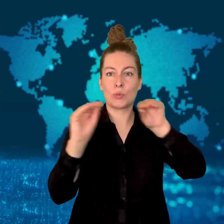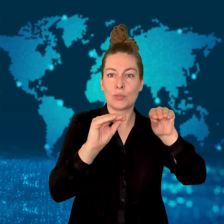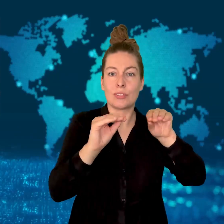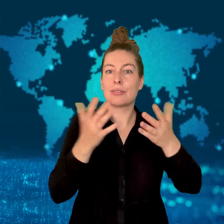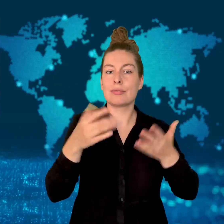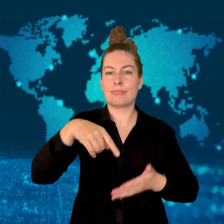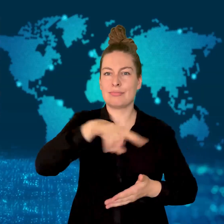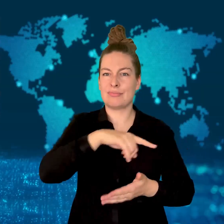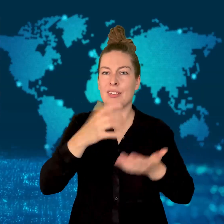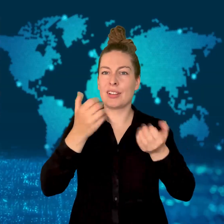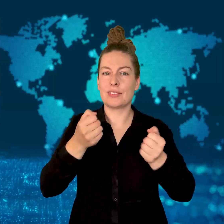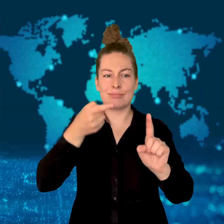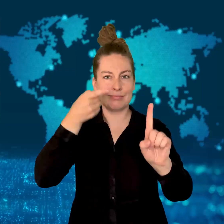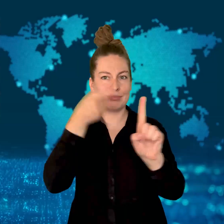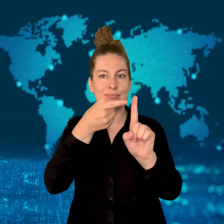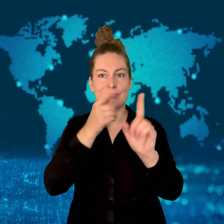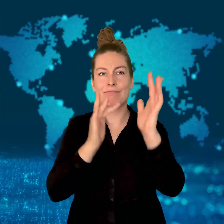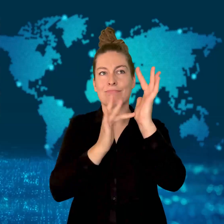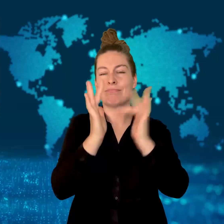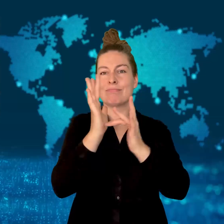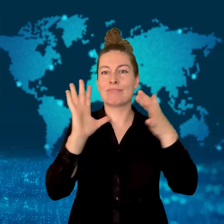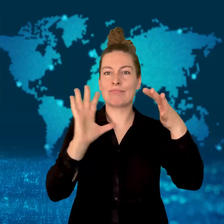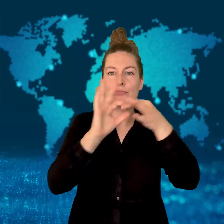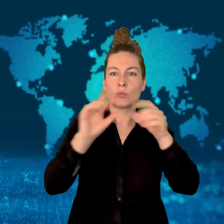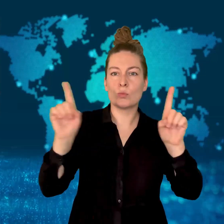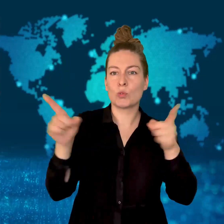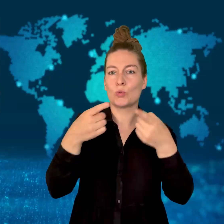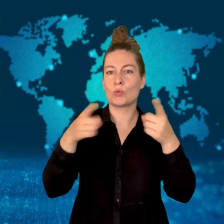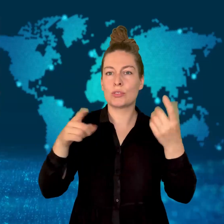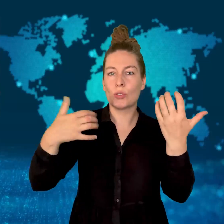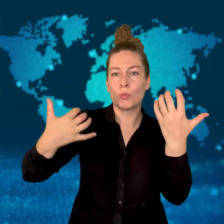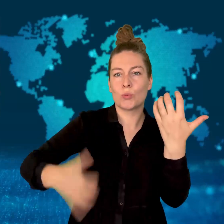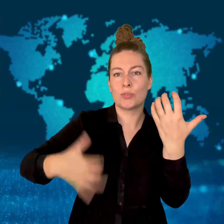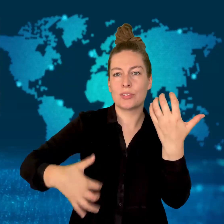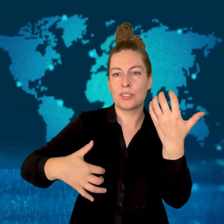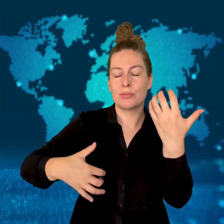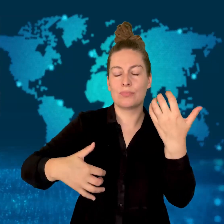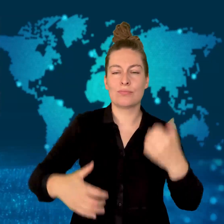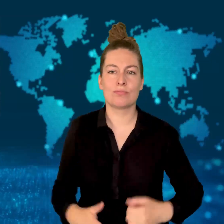Their choice spot was given to organizers of a Christian youth concert.